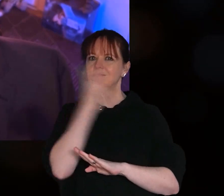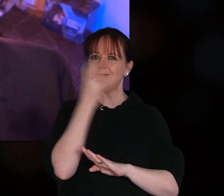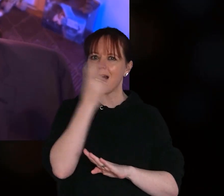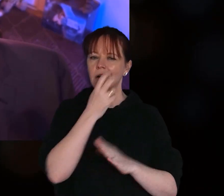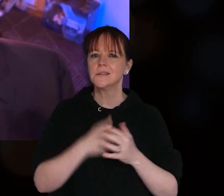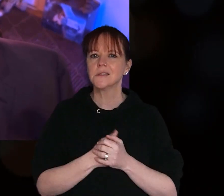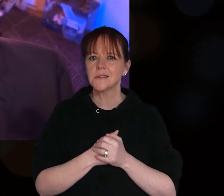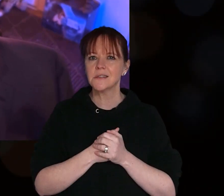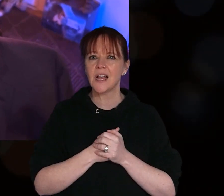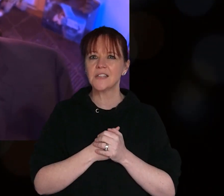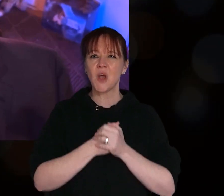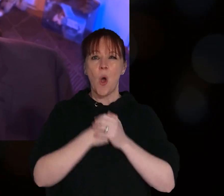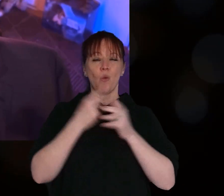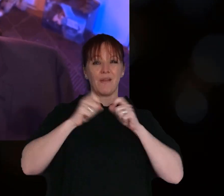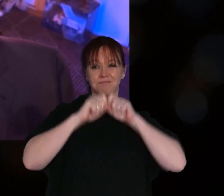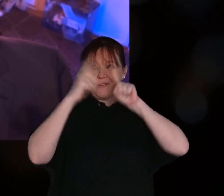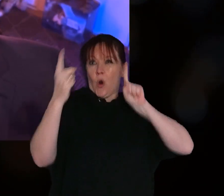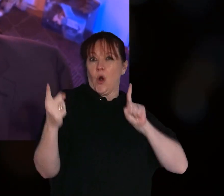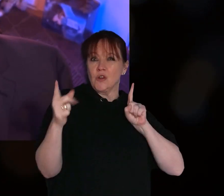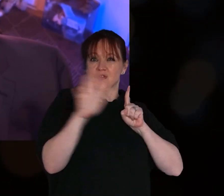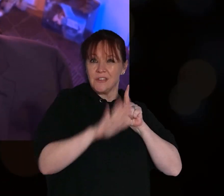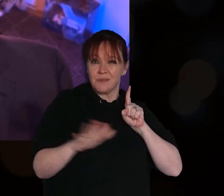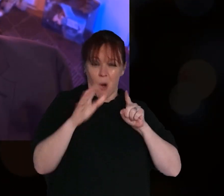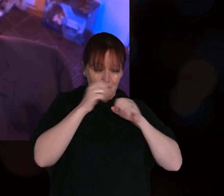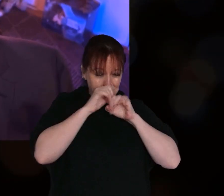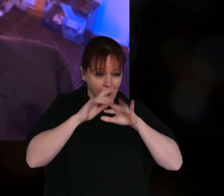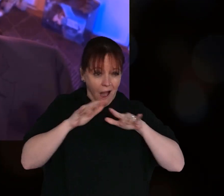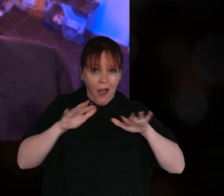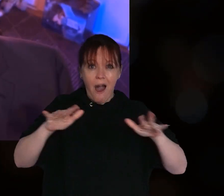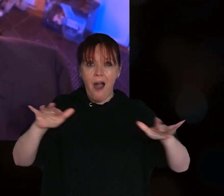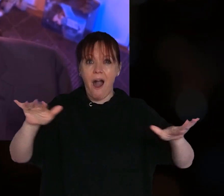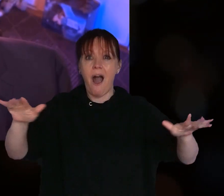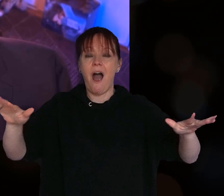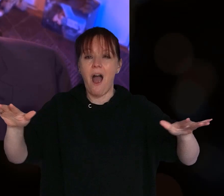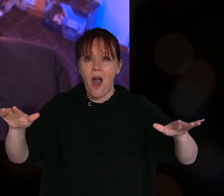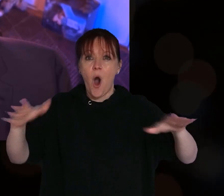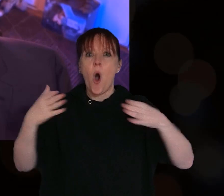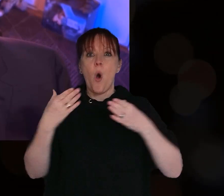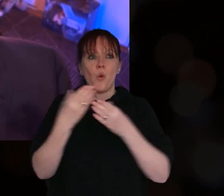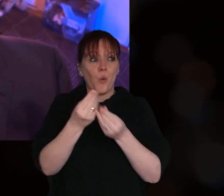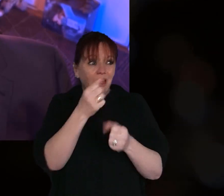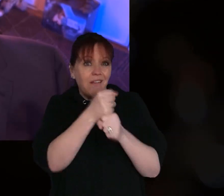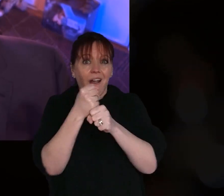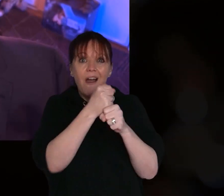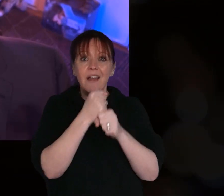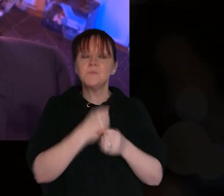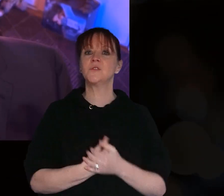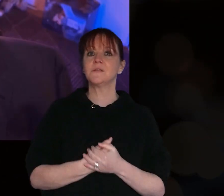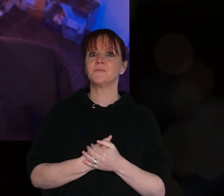amongst this year's releases. Joining us to present the winner is longtime friend of GAconf, Ross Minor.